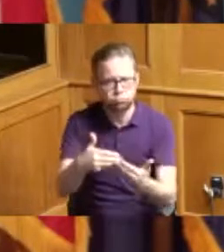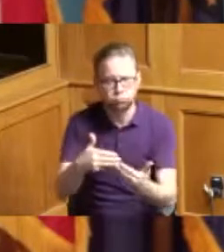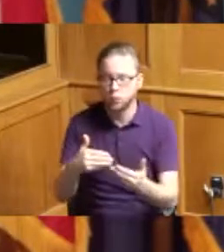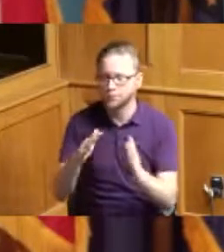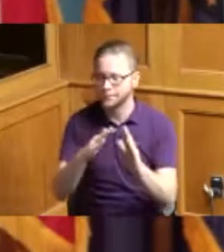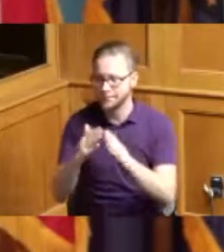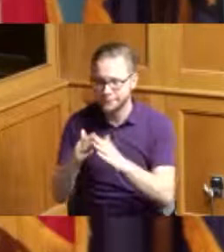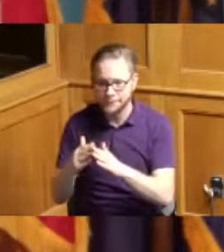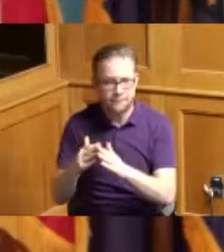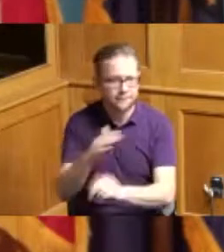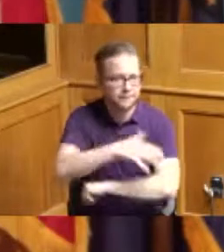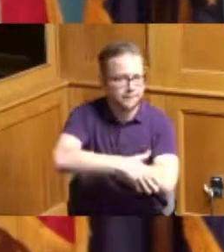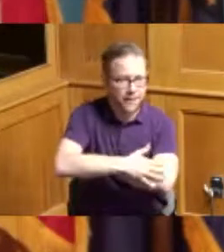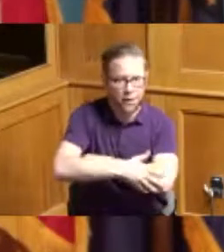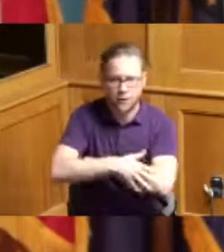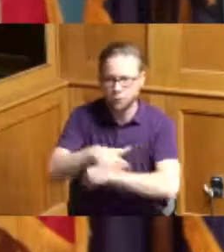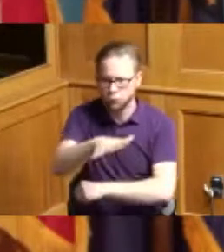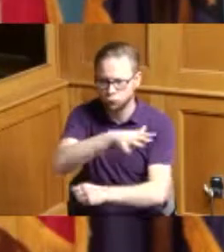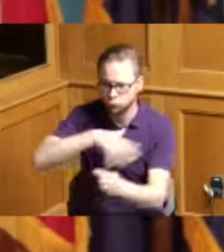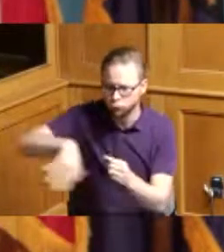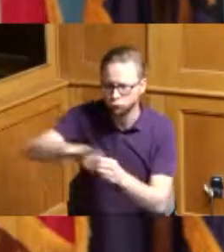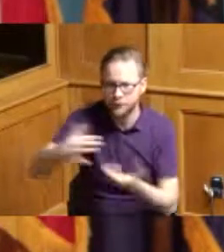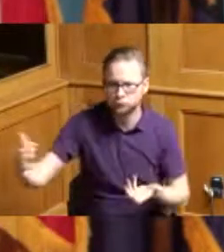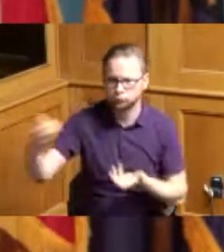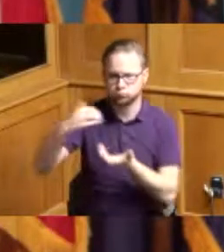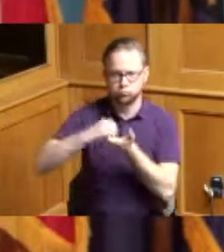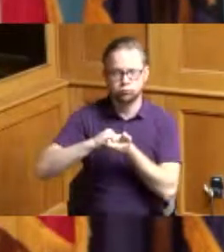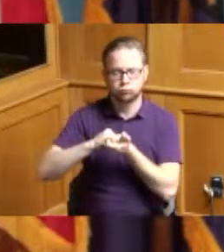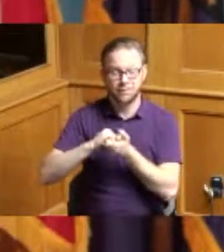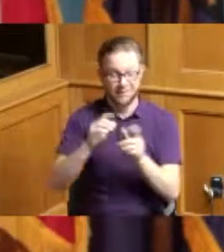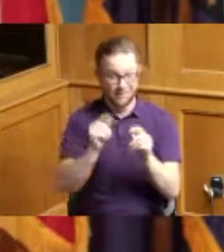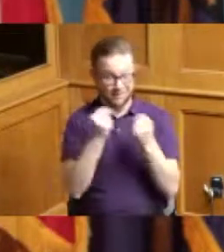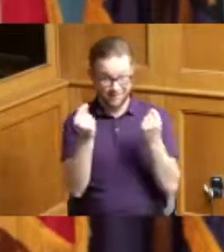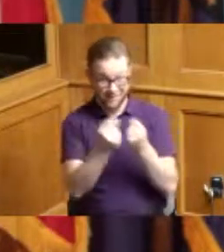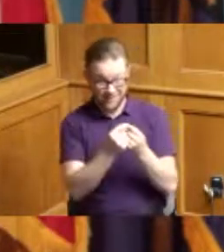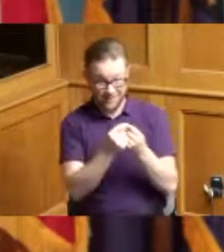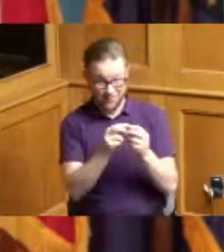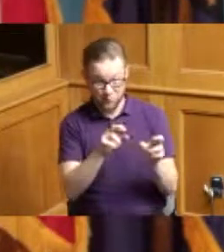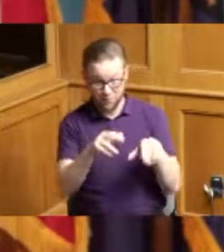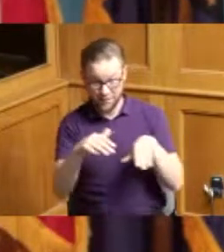even saw the team when they were leaving they had they had some shares from another county